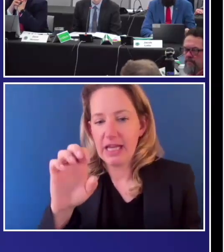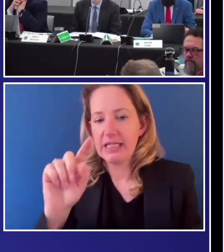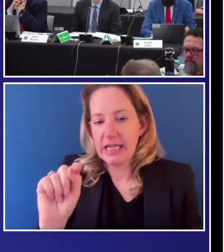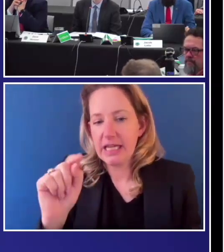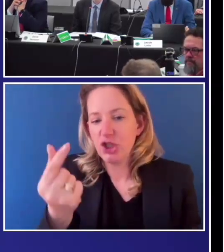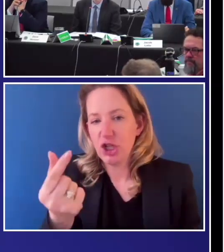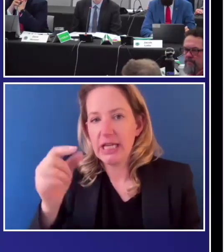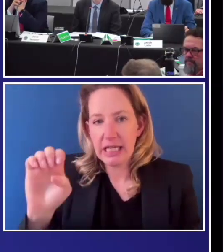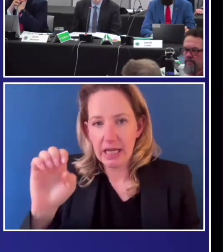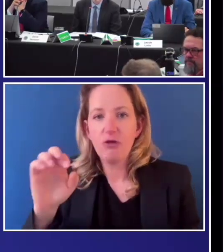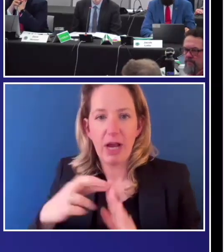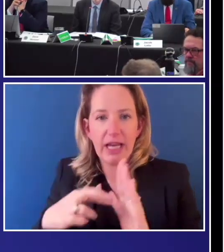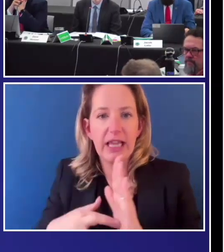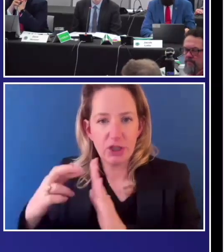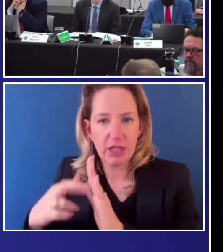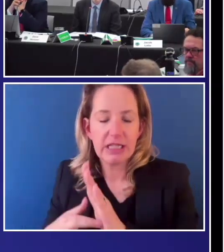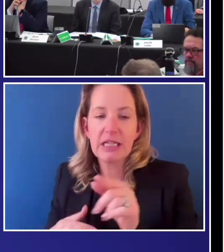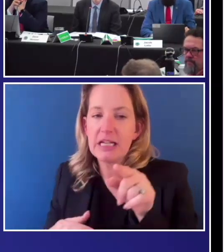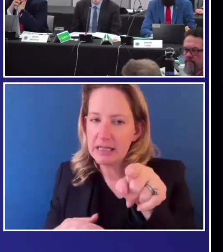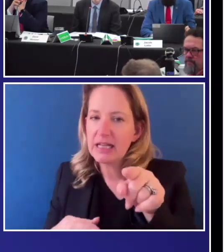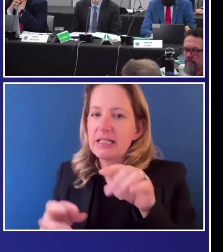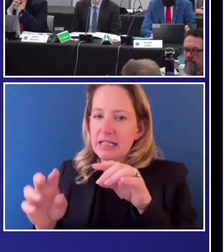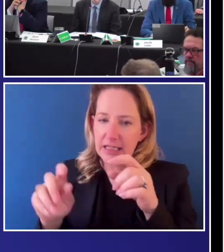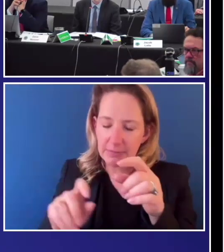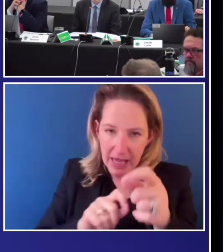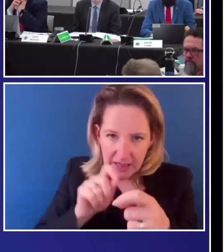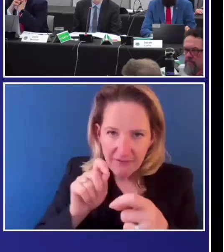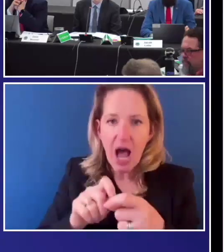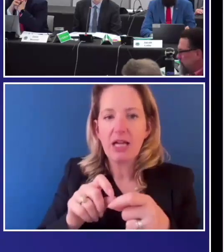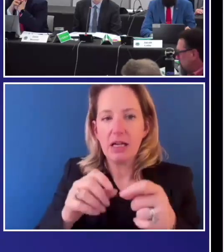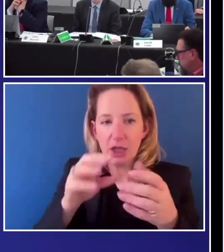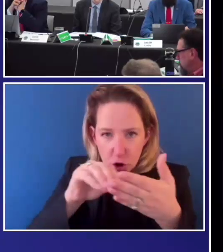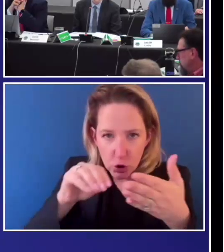And this is just specifying that it's an -- it is an individual who received Title IV